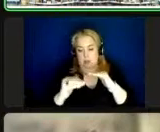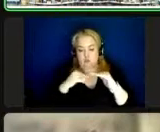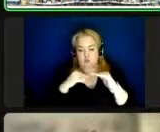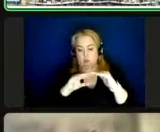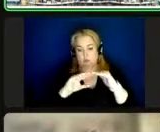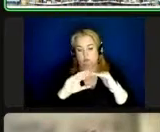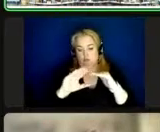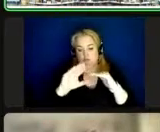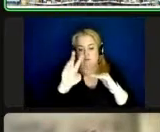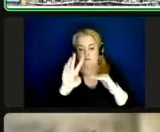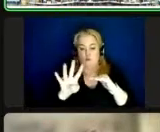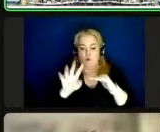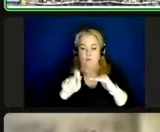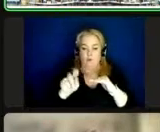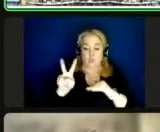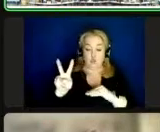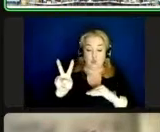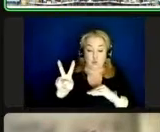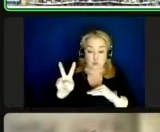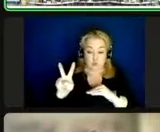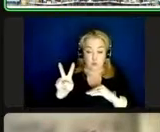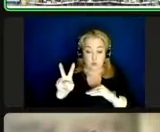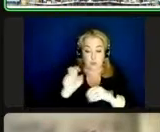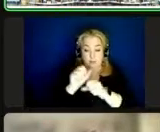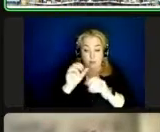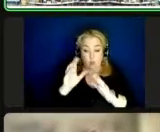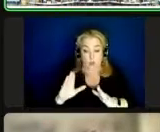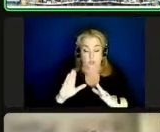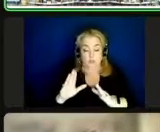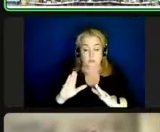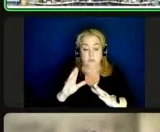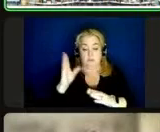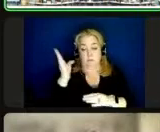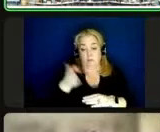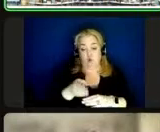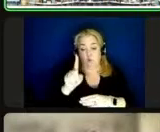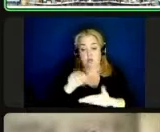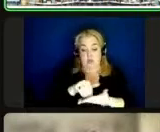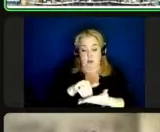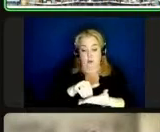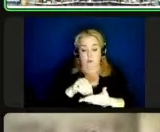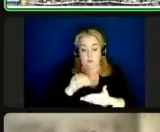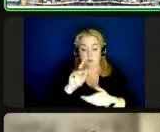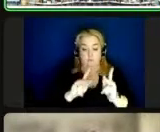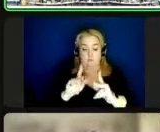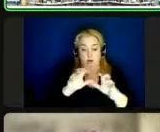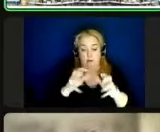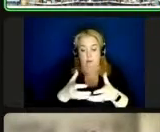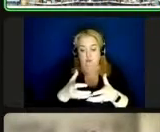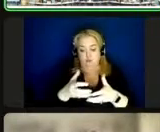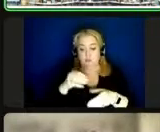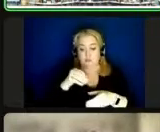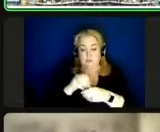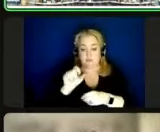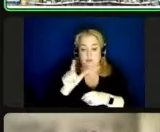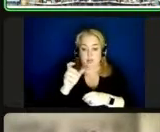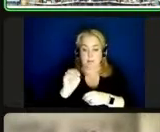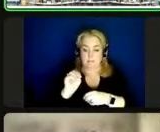AS YOU CAN SEE WITH THE BASE LINE WITH GROUP RATES ,WHAT WE DO IS STABILIZE